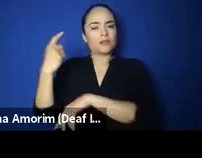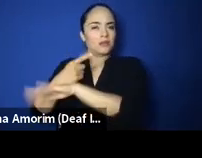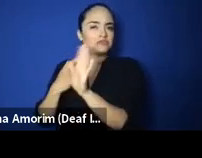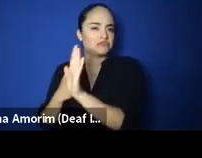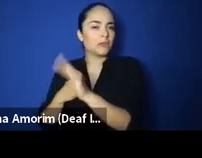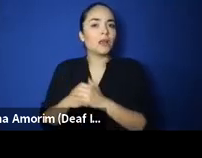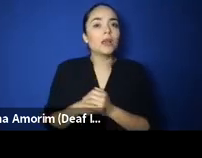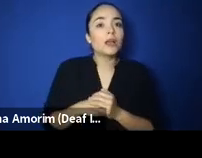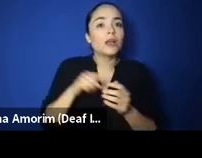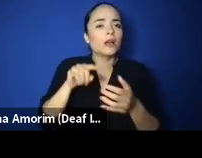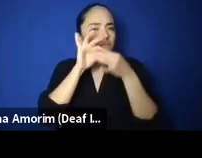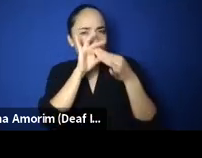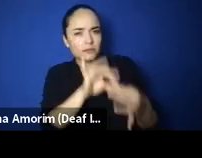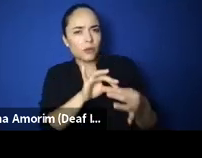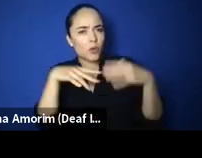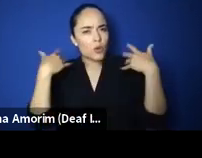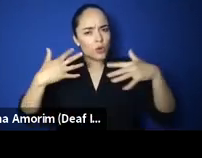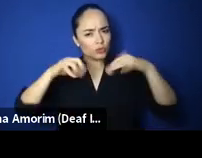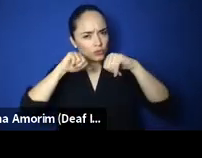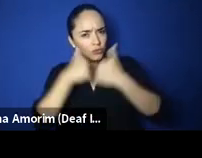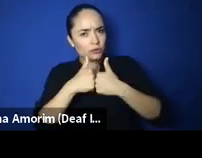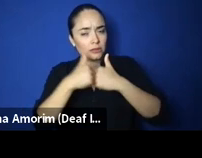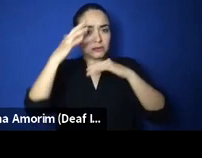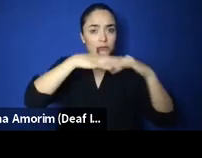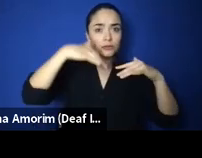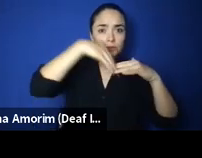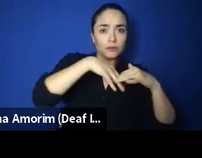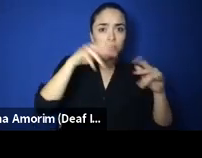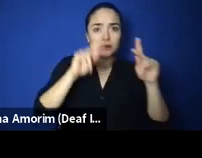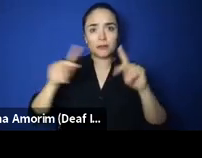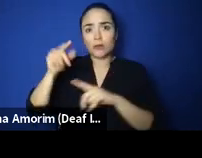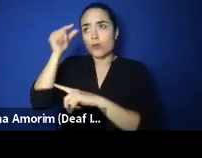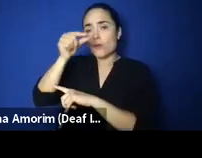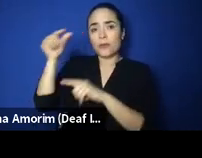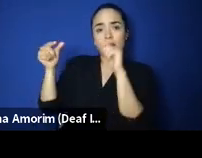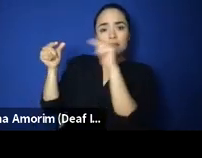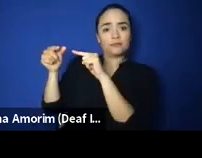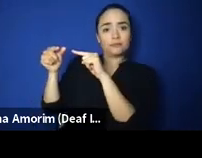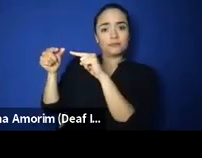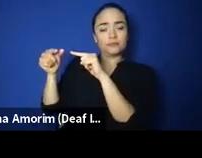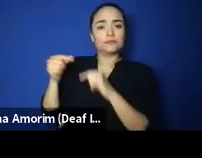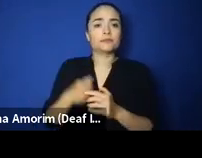Peoples and the state so one of the things that's really challenged us as Indigenous Peoples --